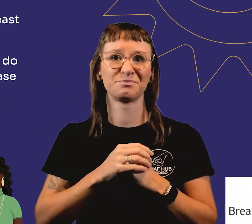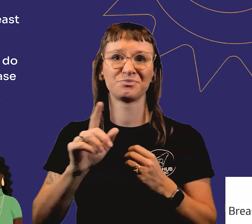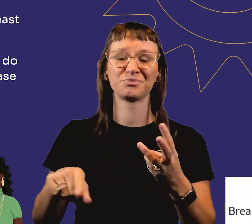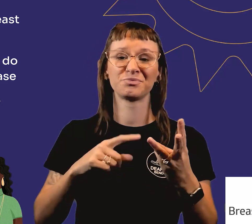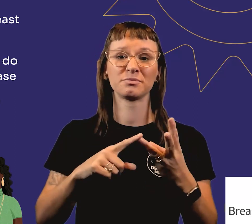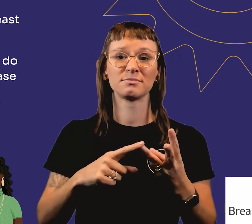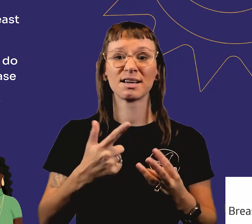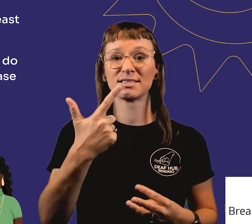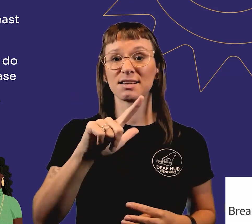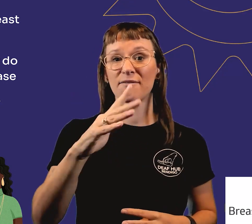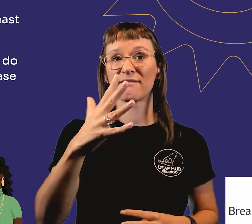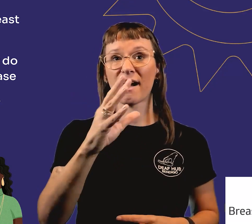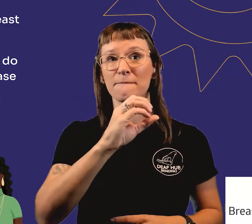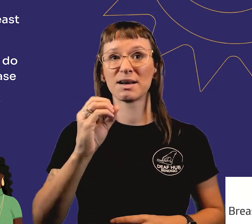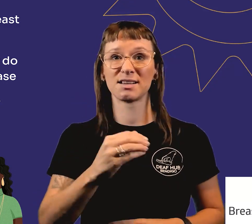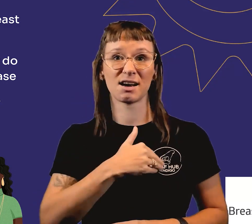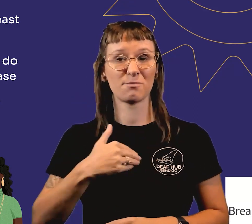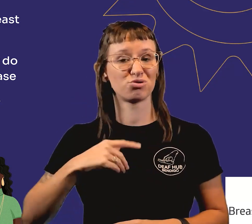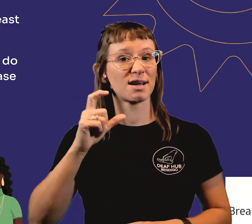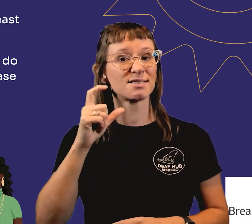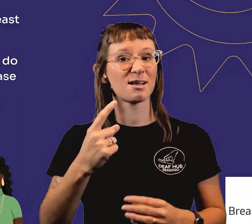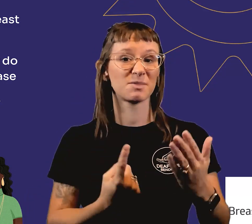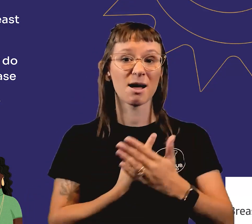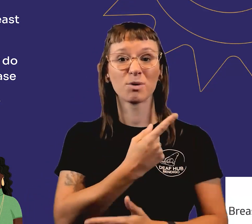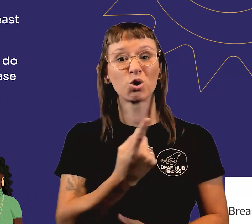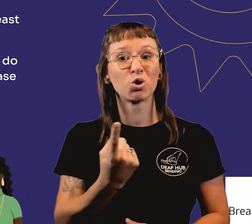75% of breast cancer occur in women age 50 and over.